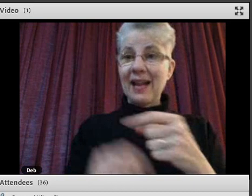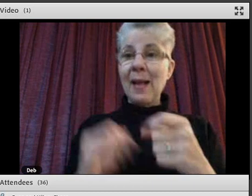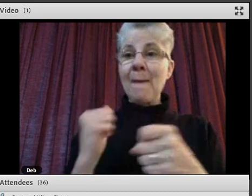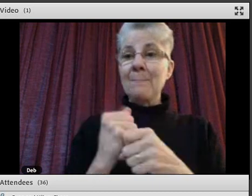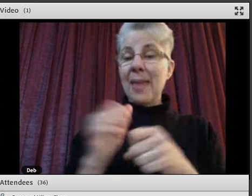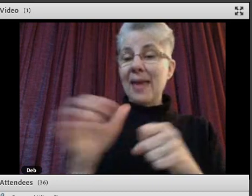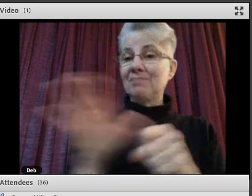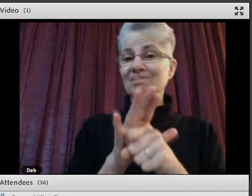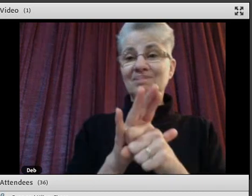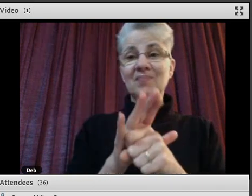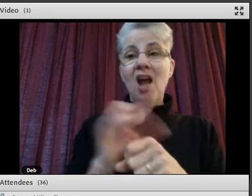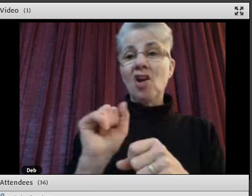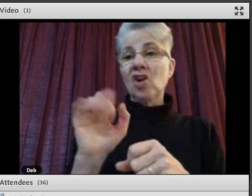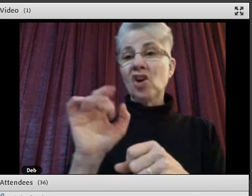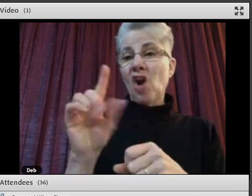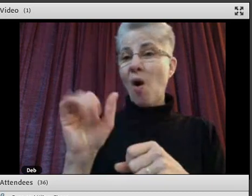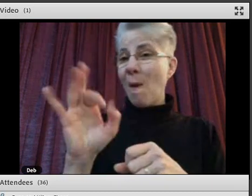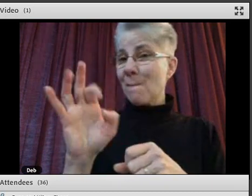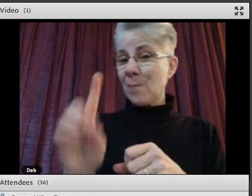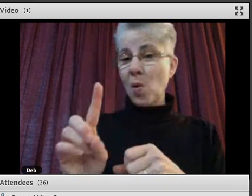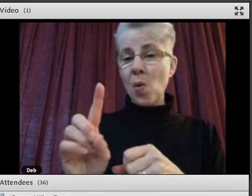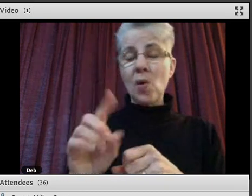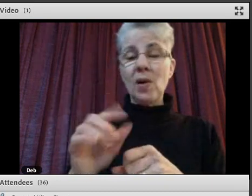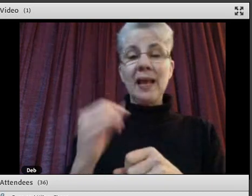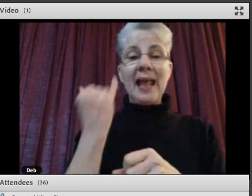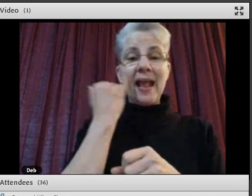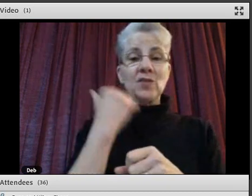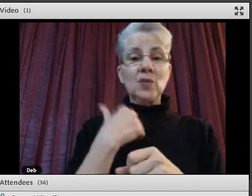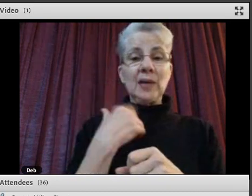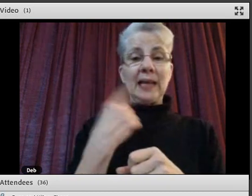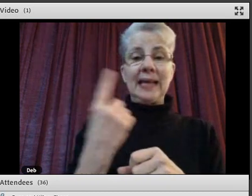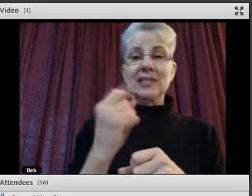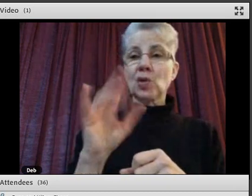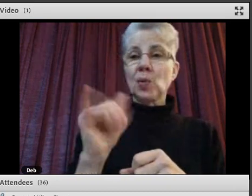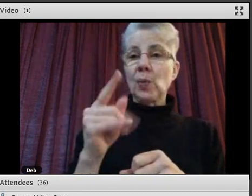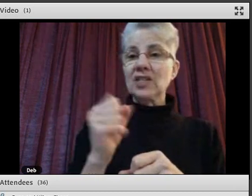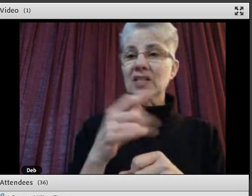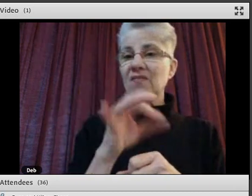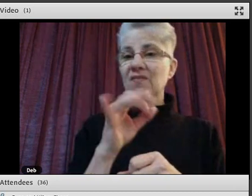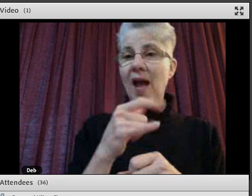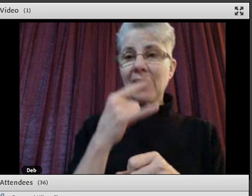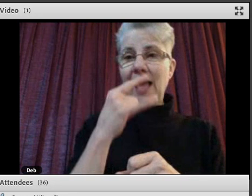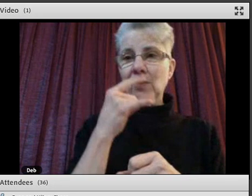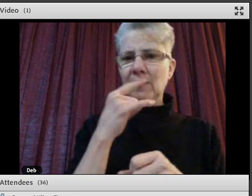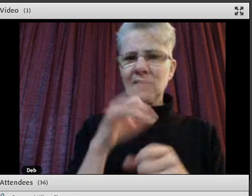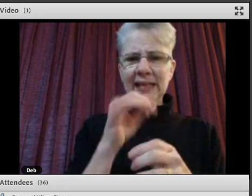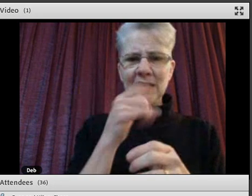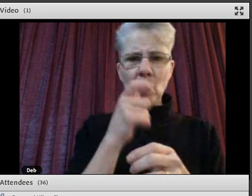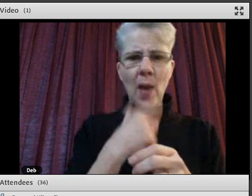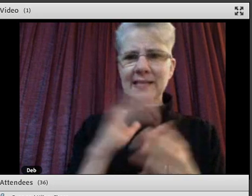these little syringes, if you need to find those, find someone who has a couple small children like we do. Hilary: We've got 30 of them.